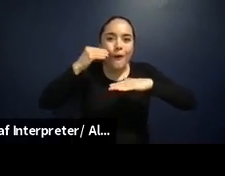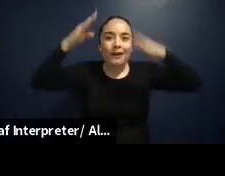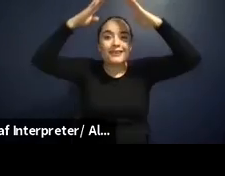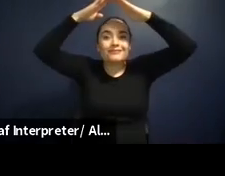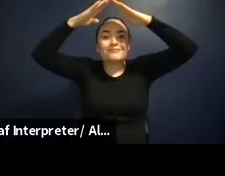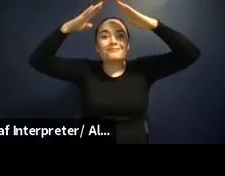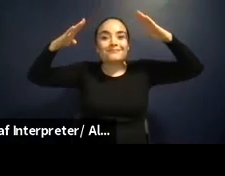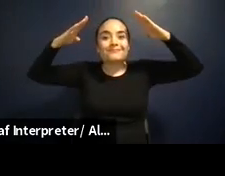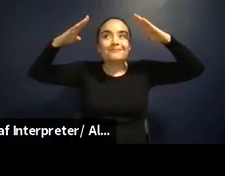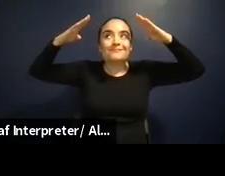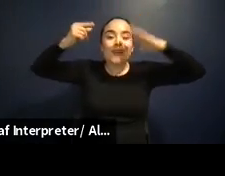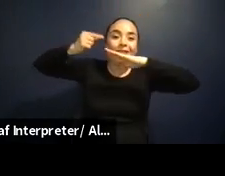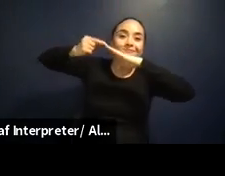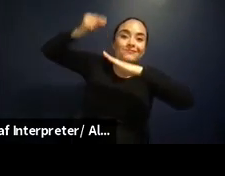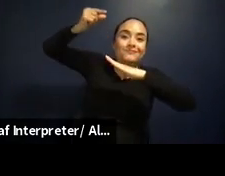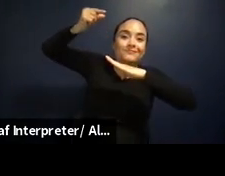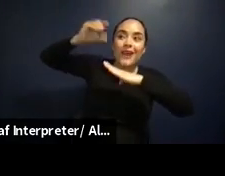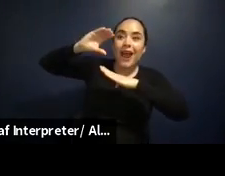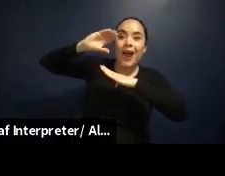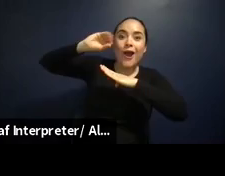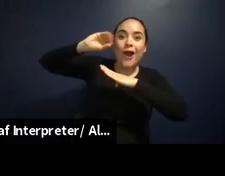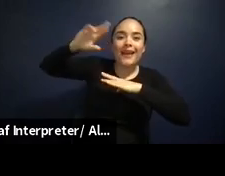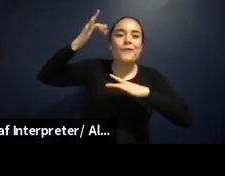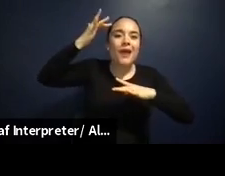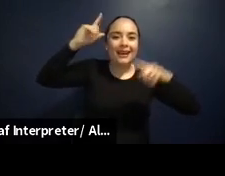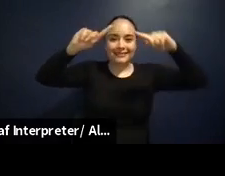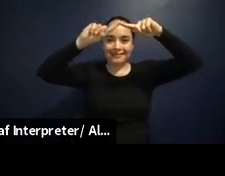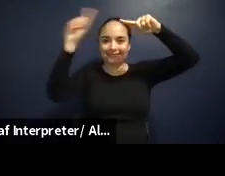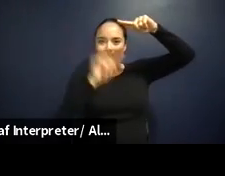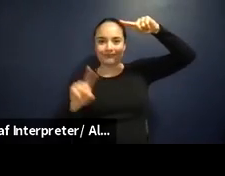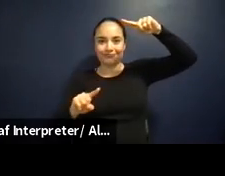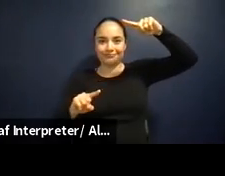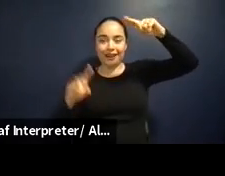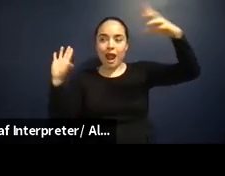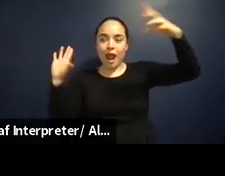this stuff called redstone, which doesn't really exist in the real world, but I have a lever here,